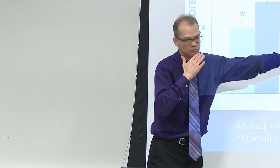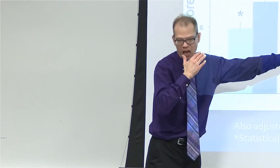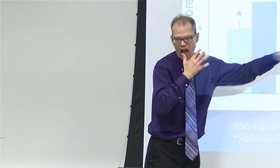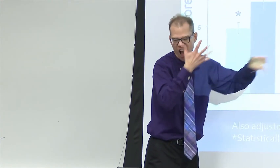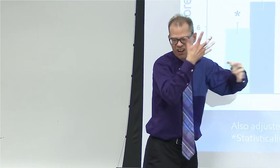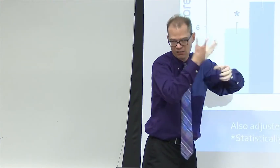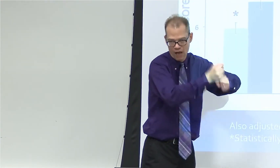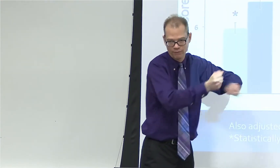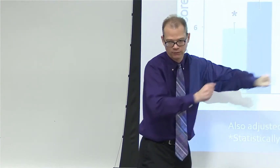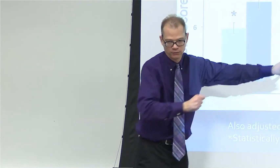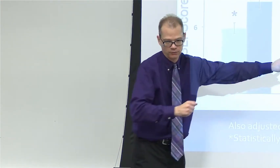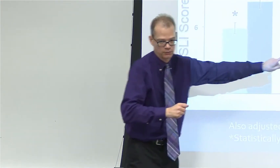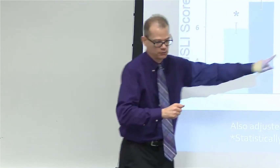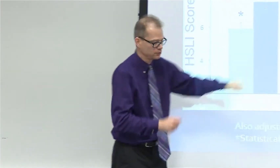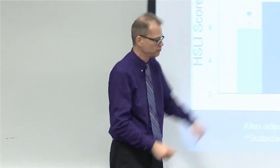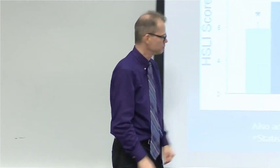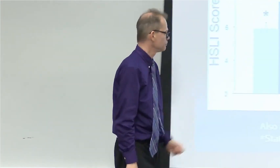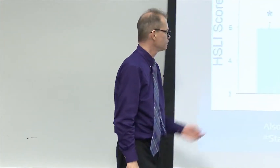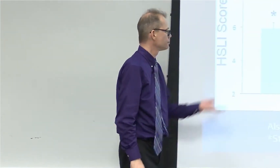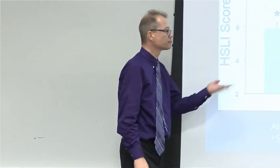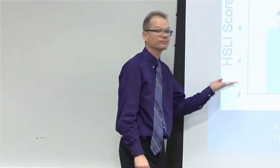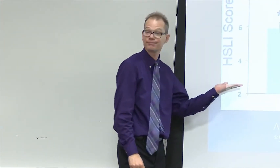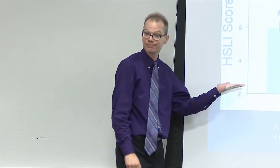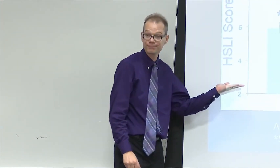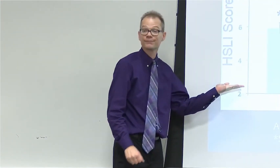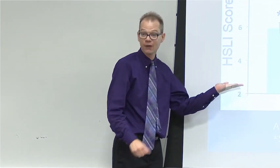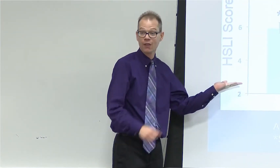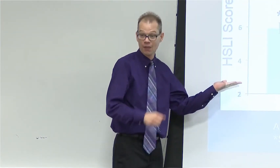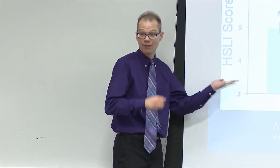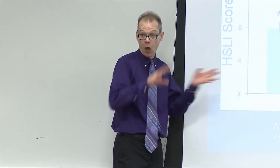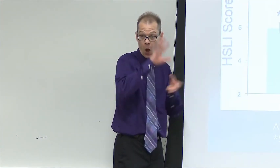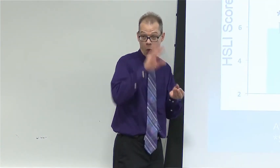and their confidence.